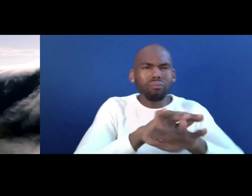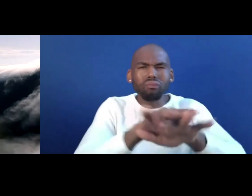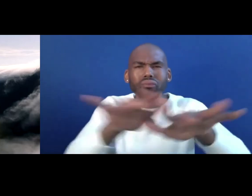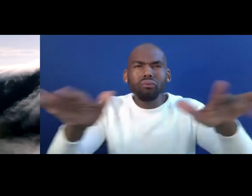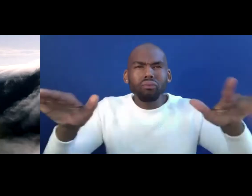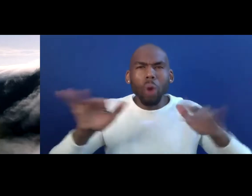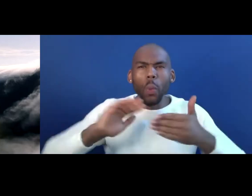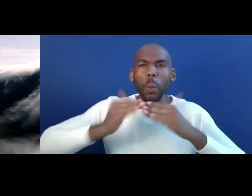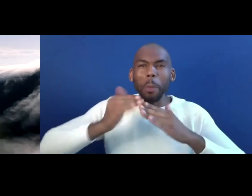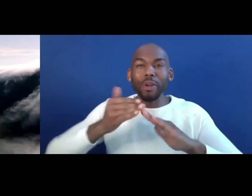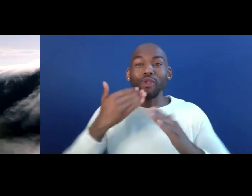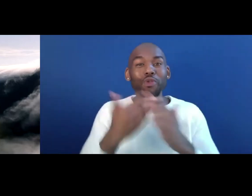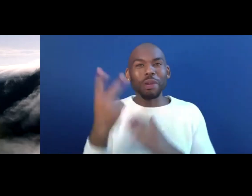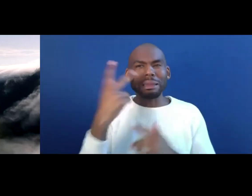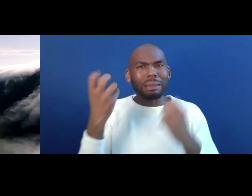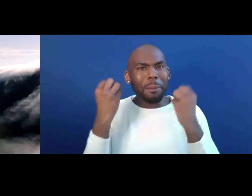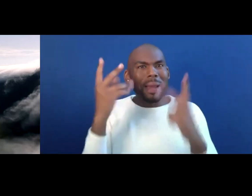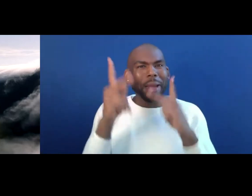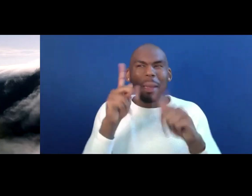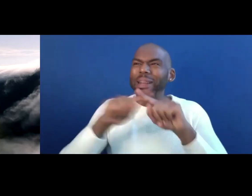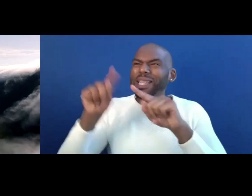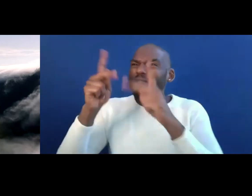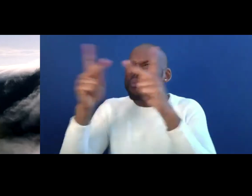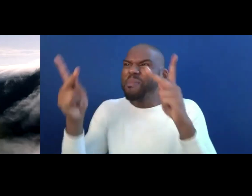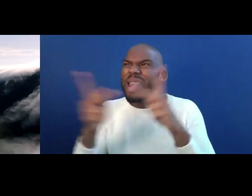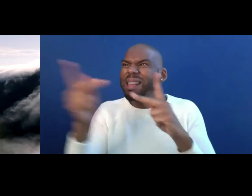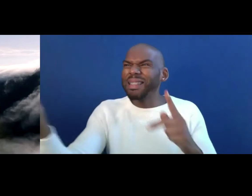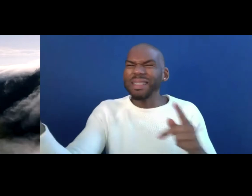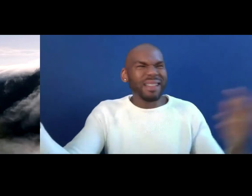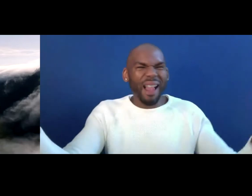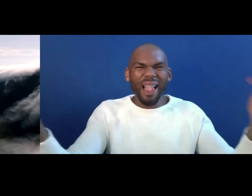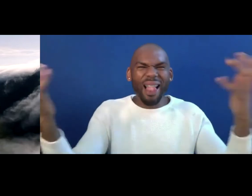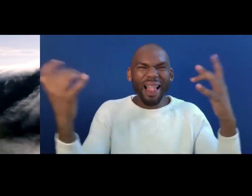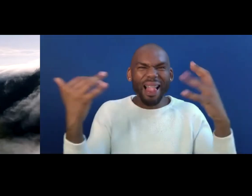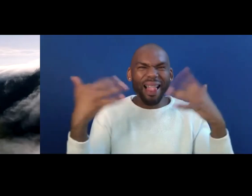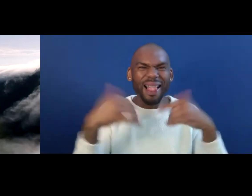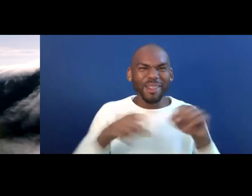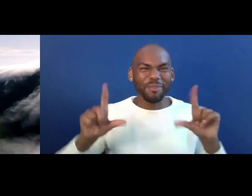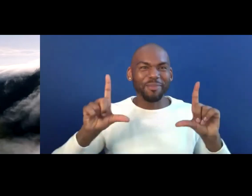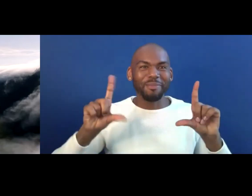many people from so many different places coming together for this talk. So our approaches are